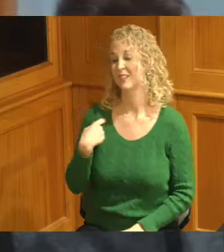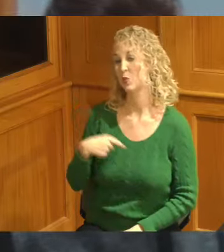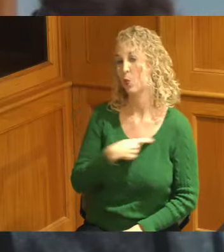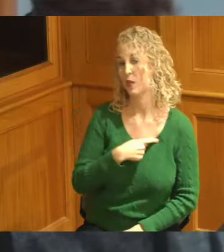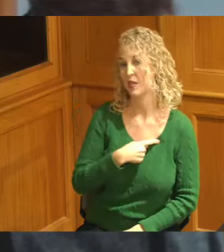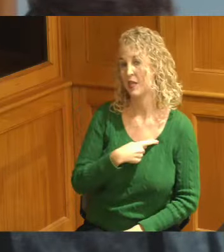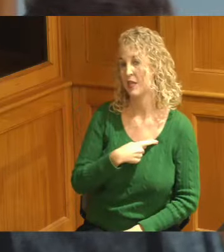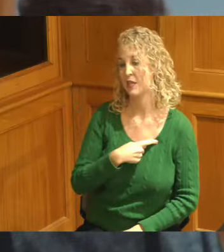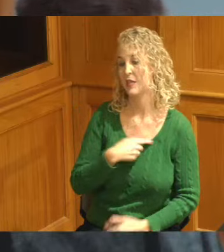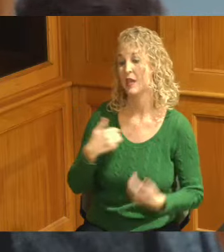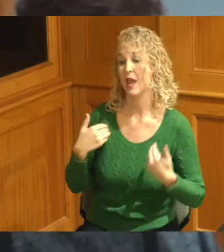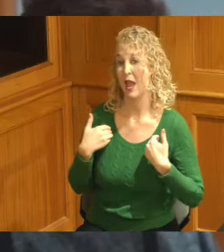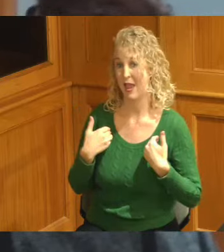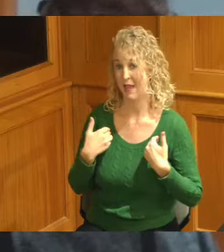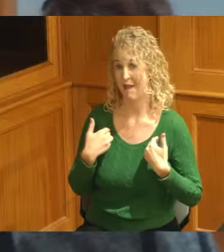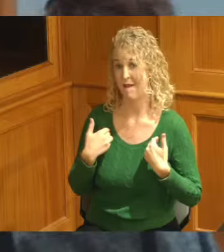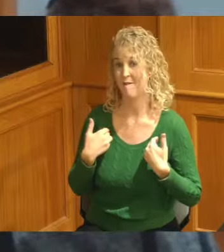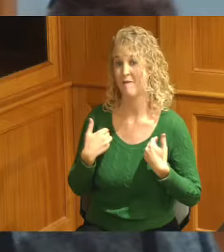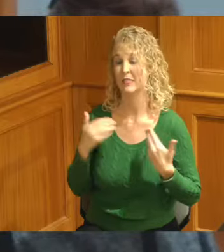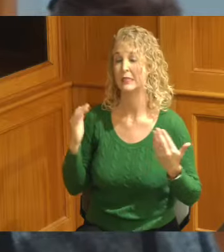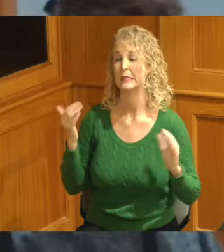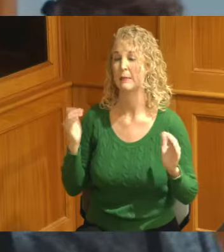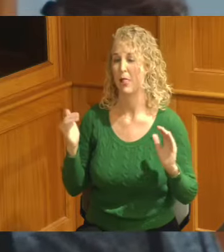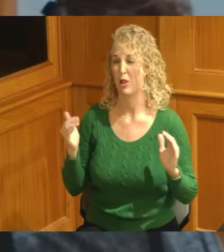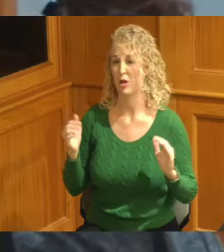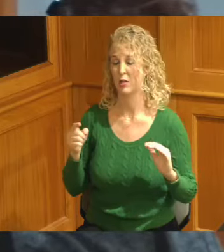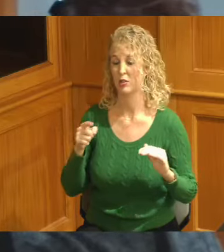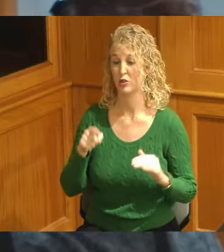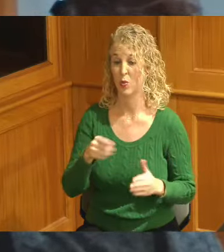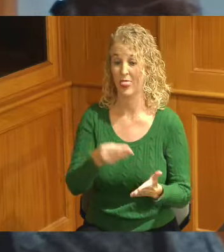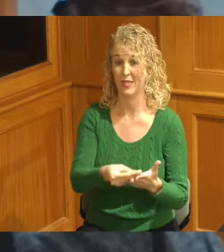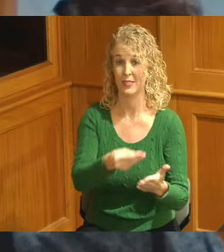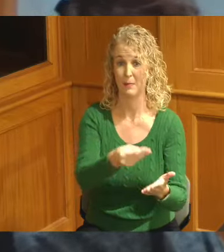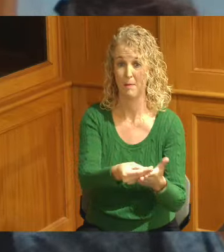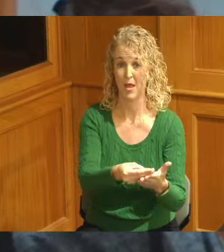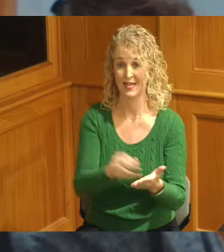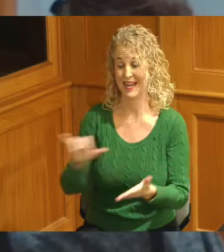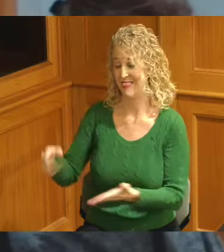already currently has something similar. So, this is going to be able to stretch that funding with